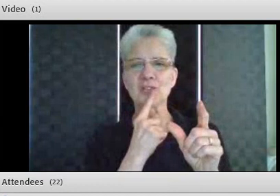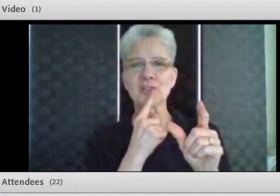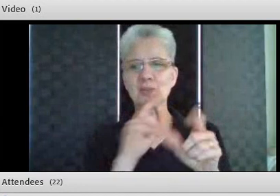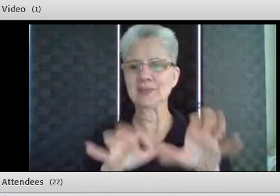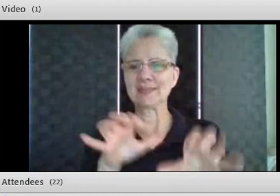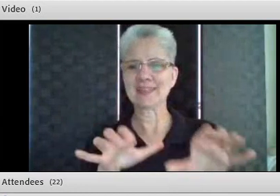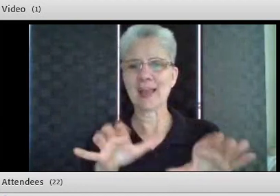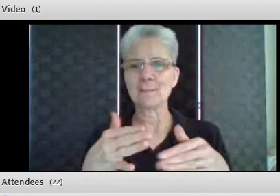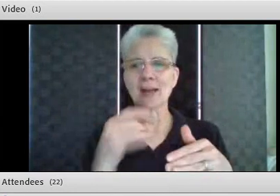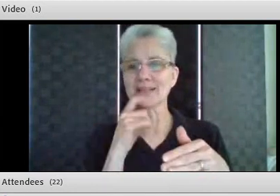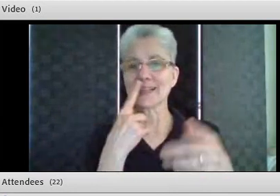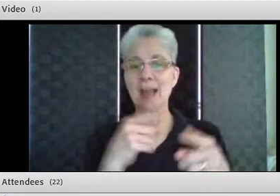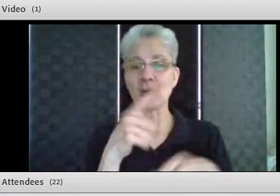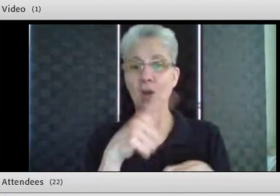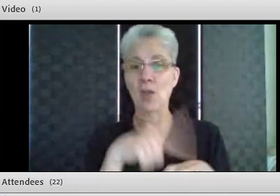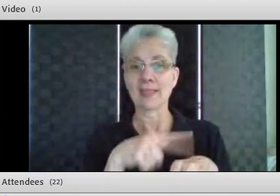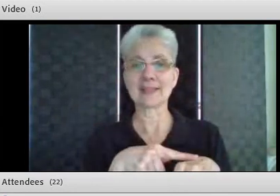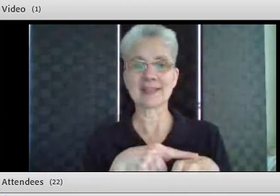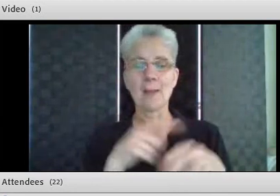to our Bits 'N Bytes to Borrow program